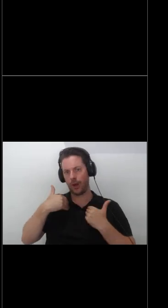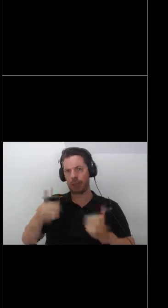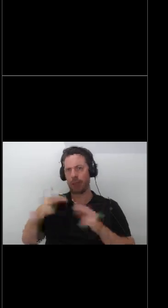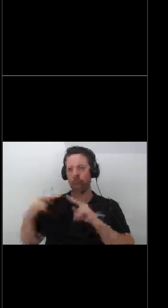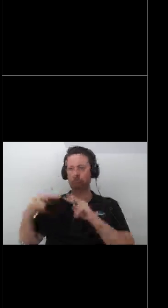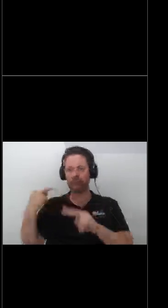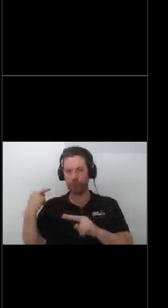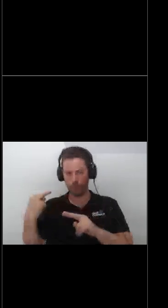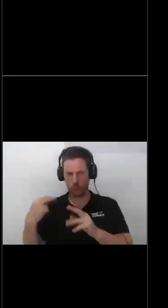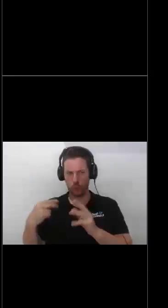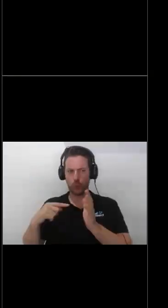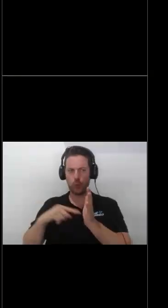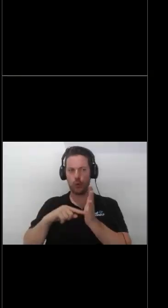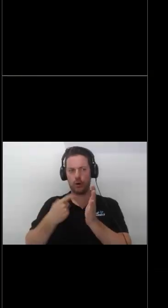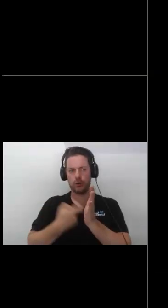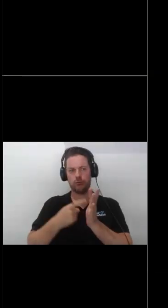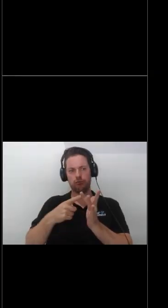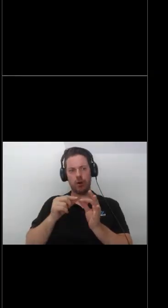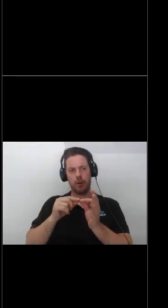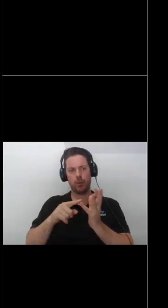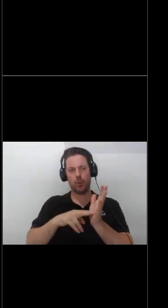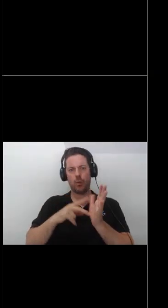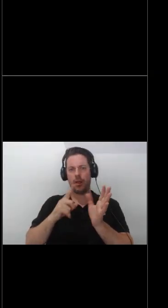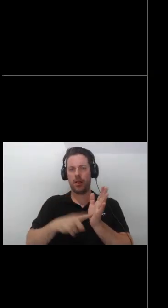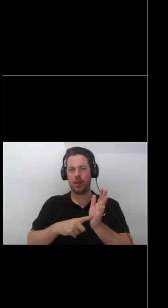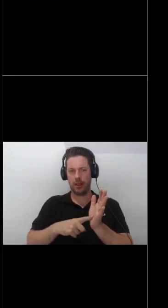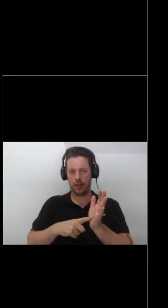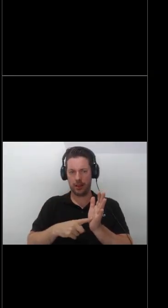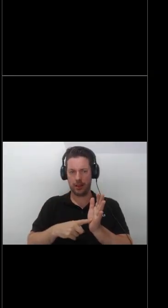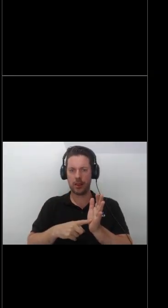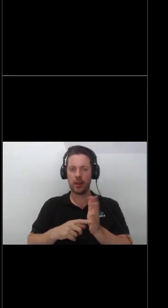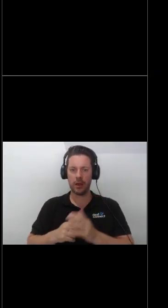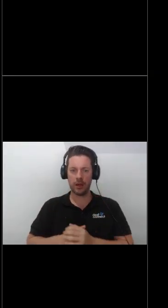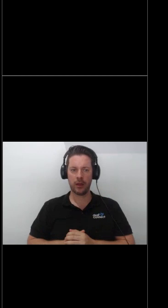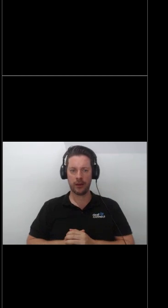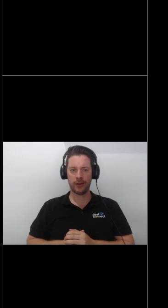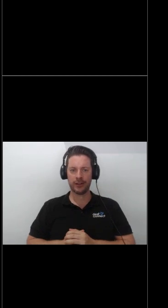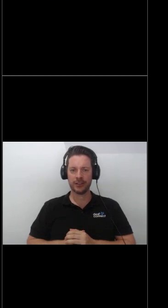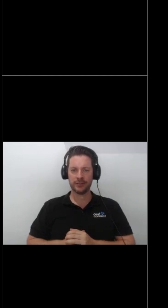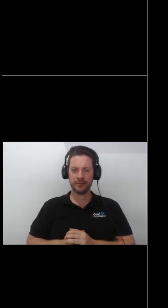What is it? So the tribunal primarily reviews the involuntary status of people